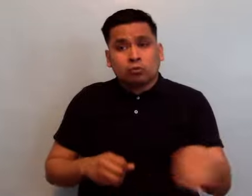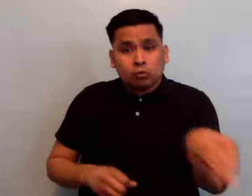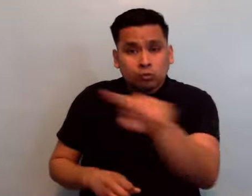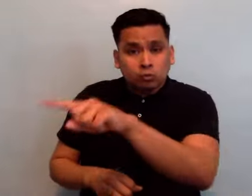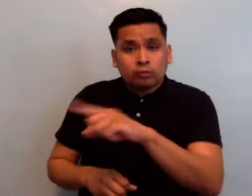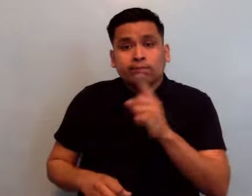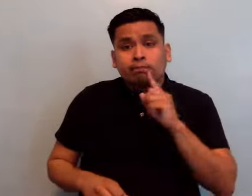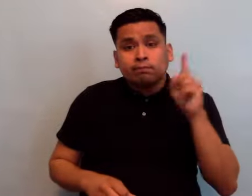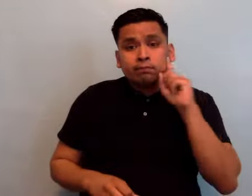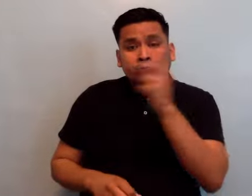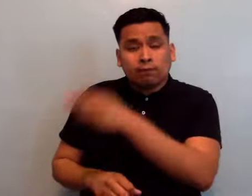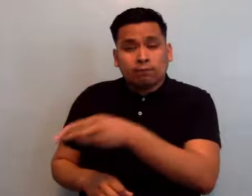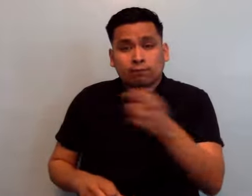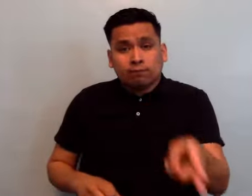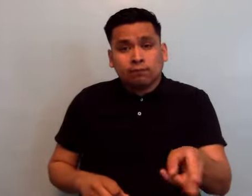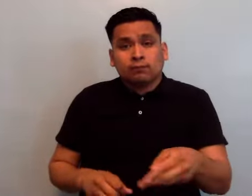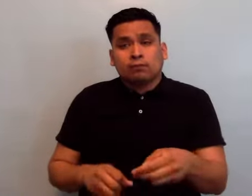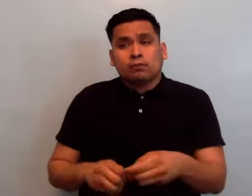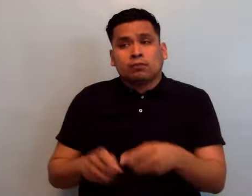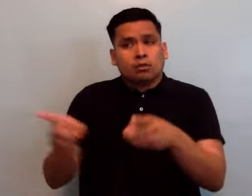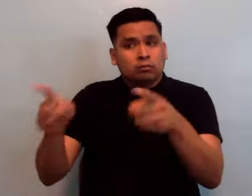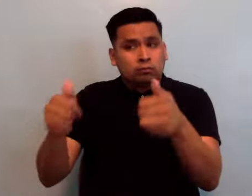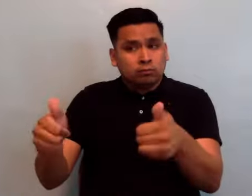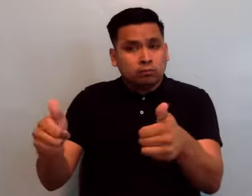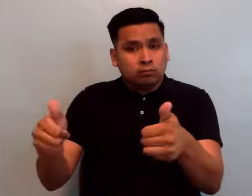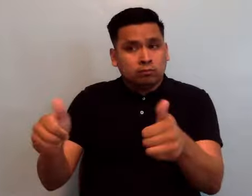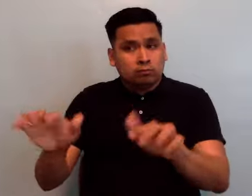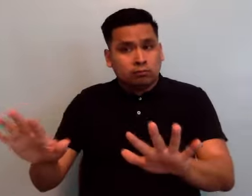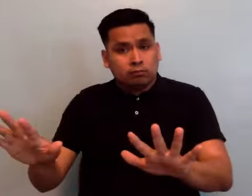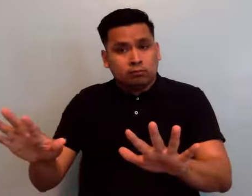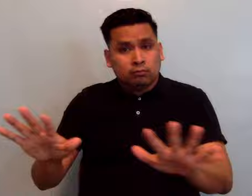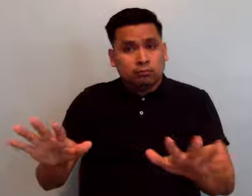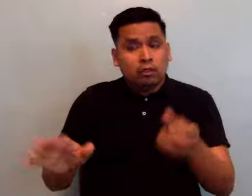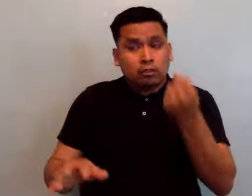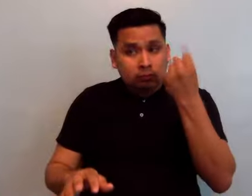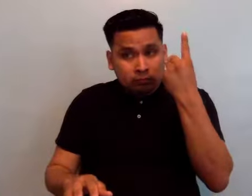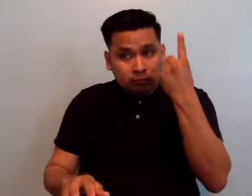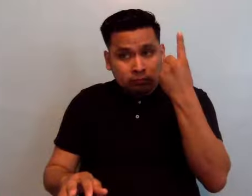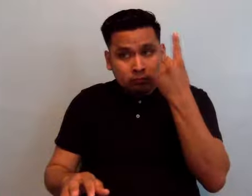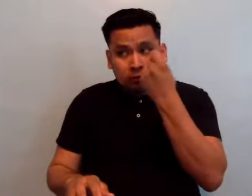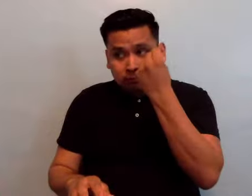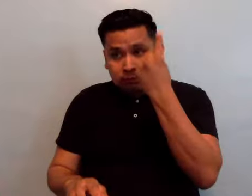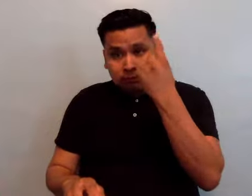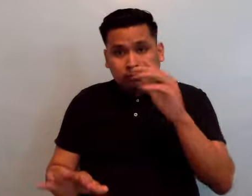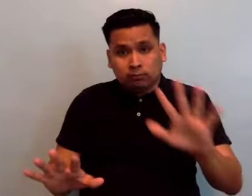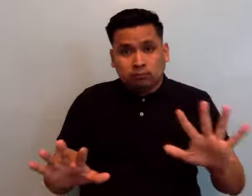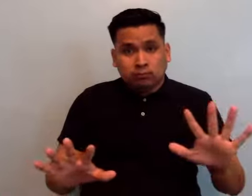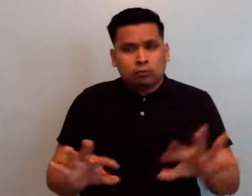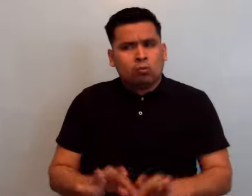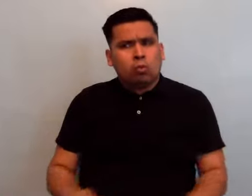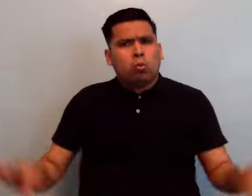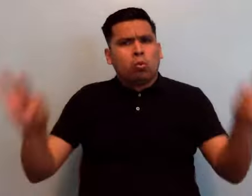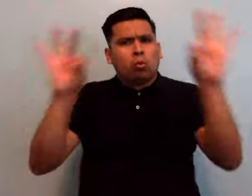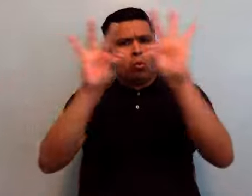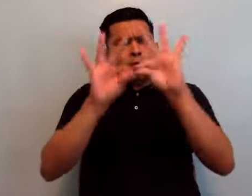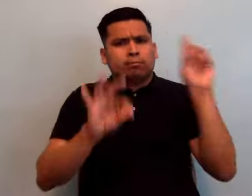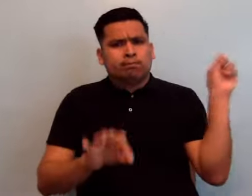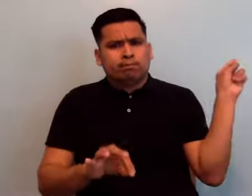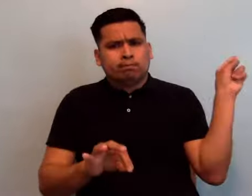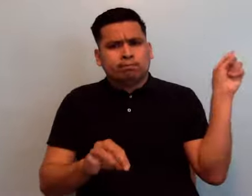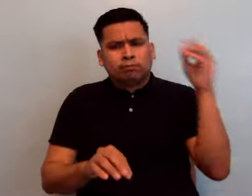A CDI makes sure that Deaf and Hard of Hearing persons are able to clearly and comfortably